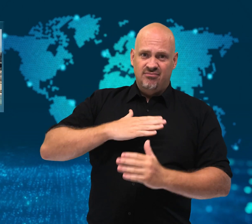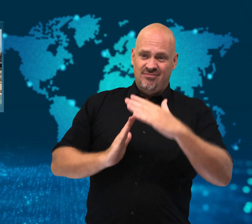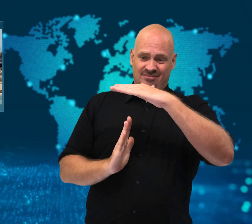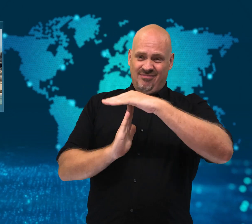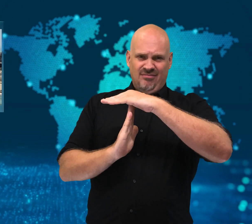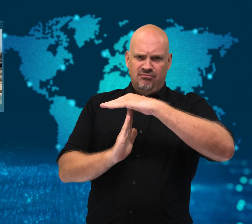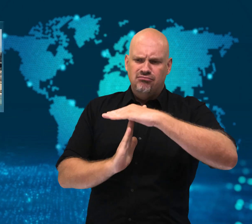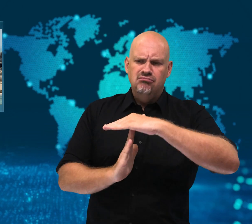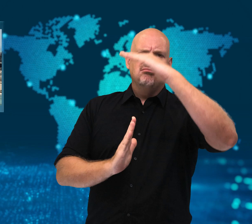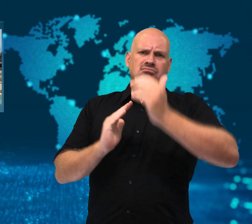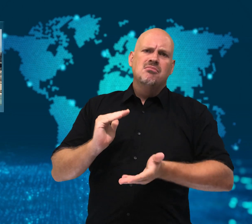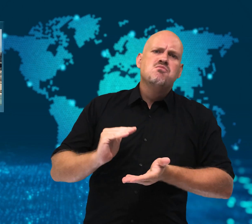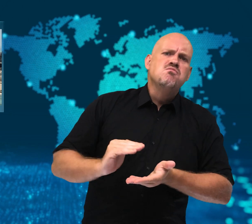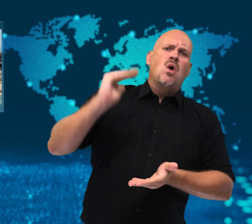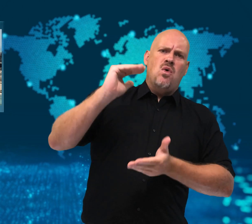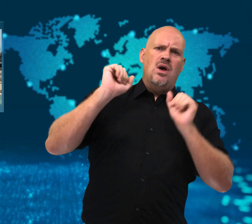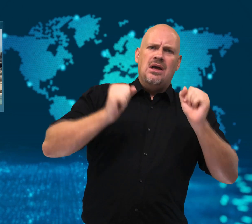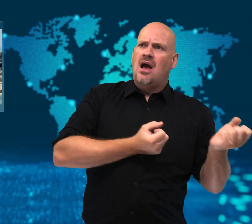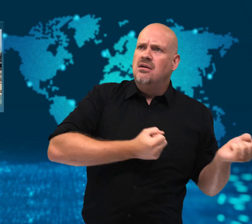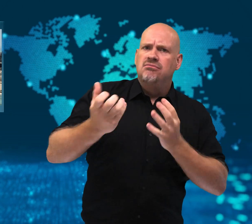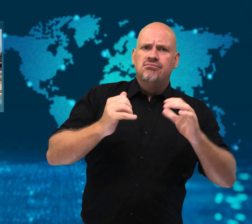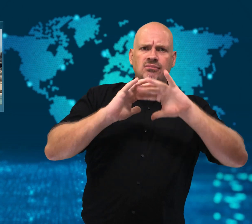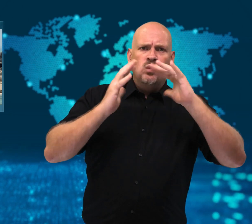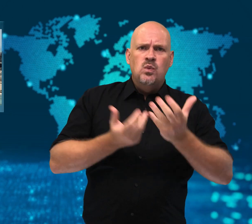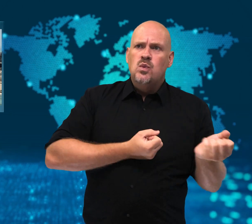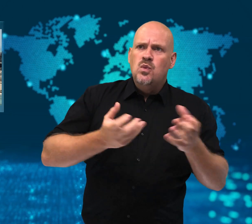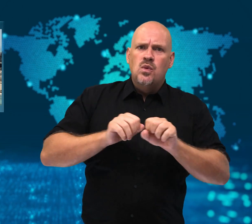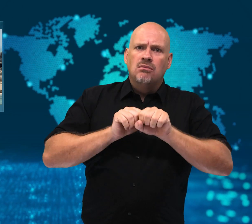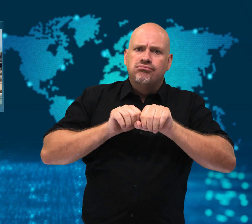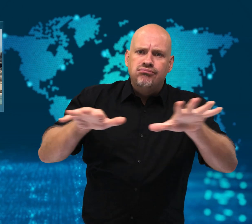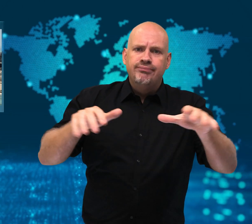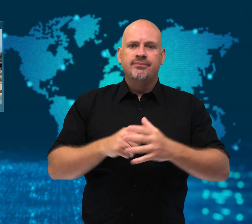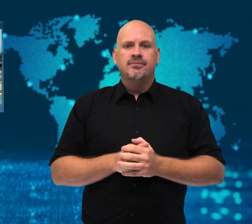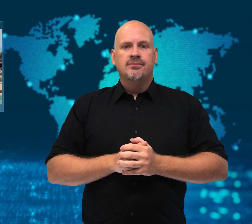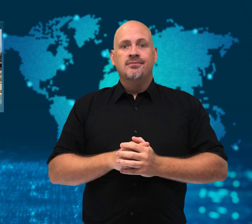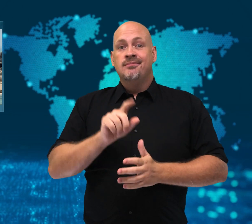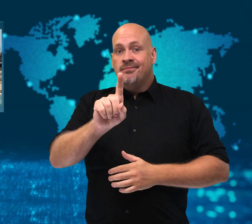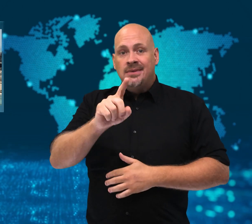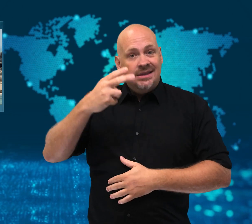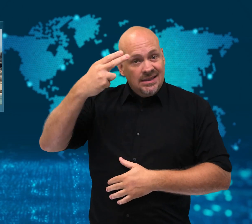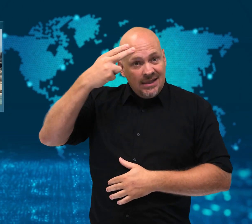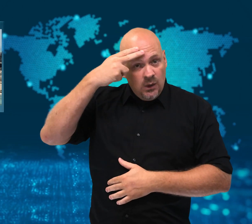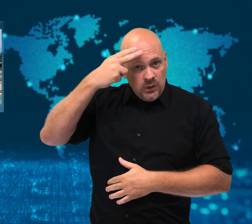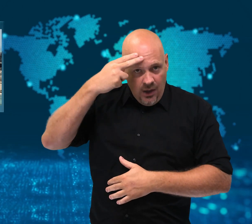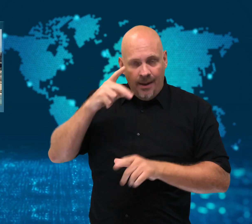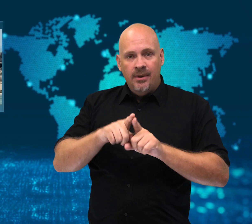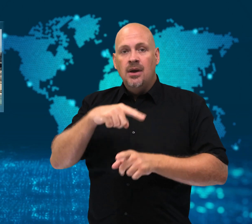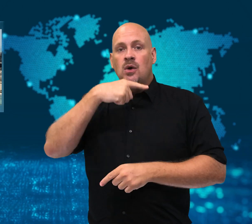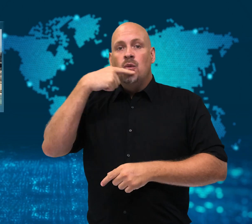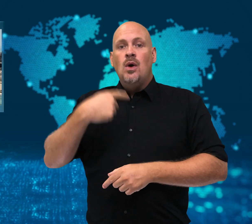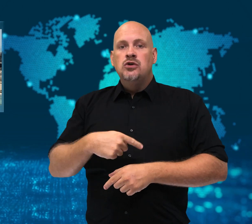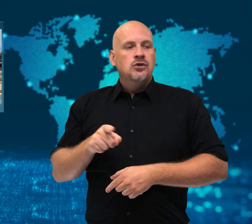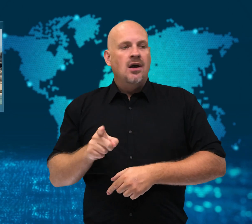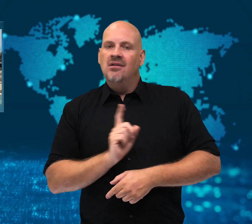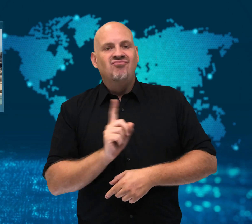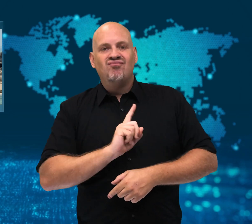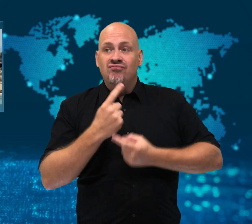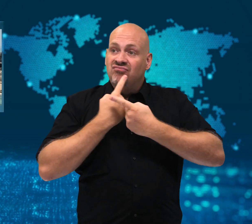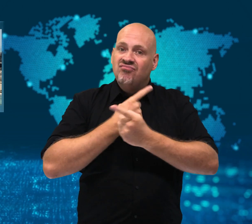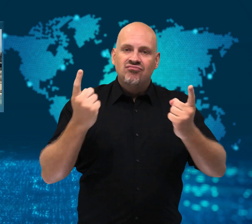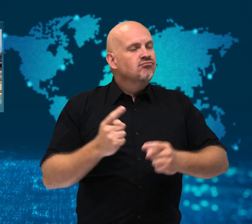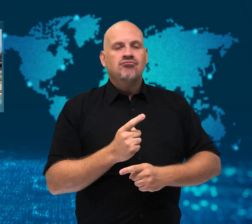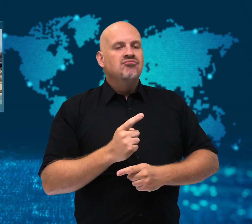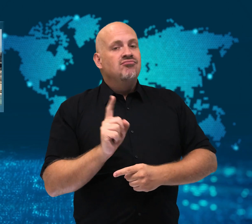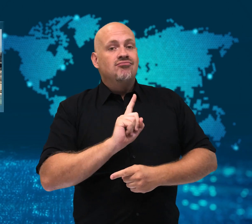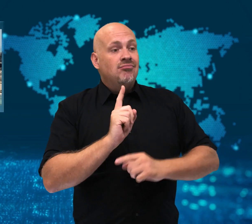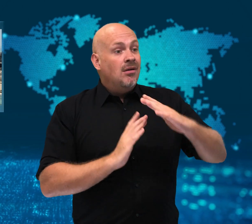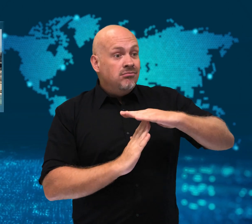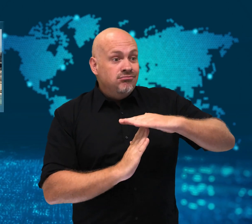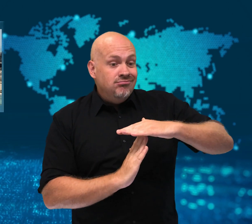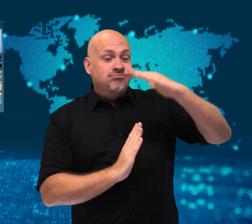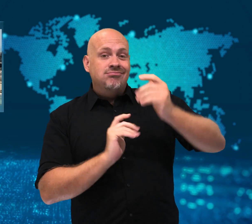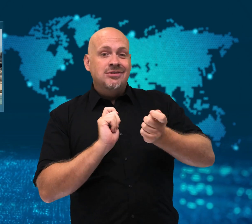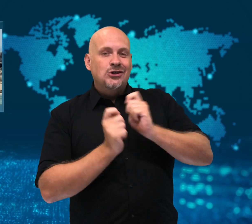but Saudi Arabia and Russia have publicly rejected the request.